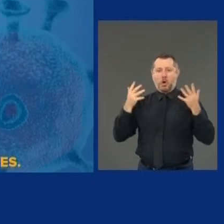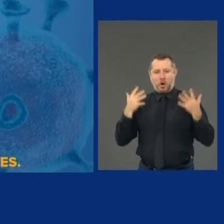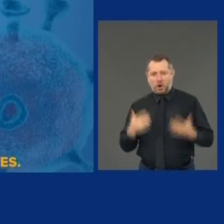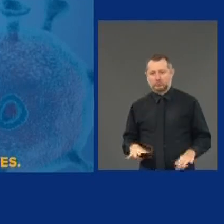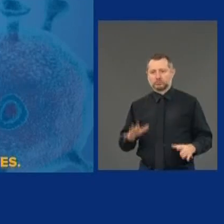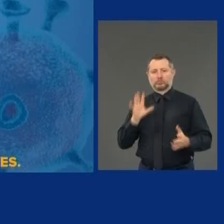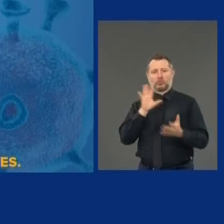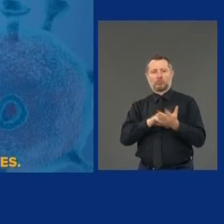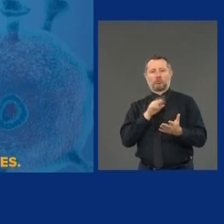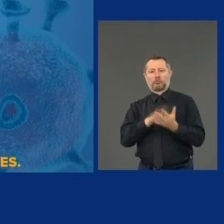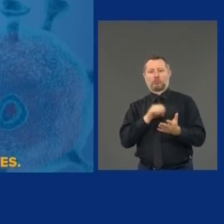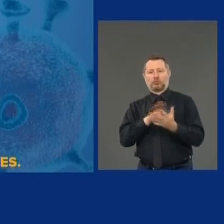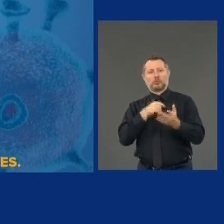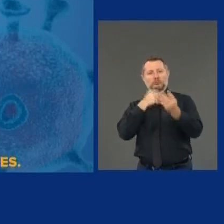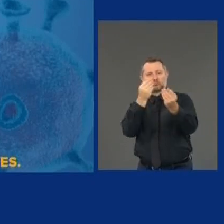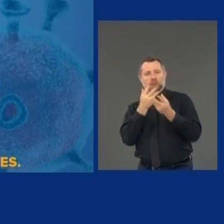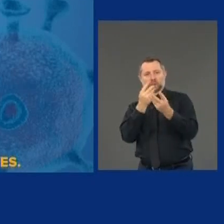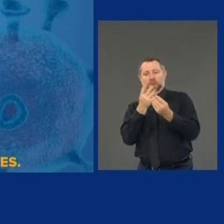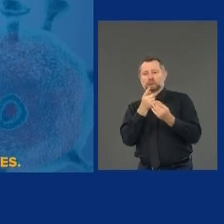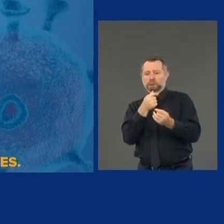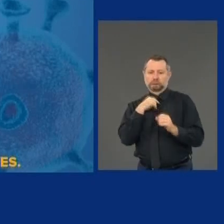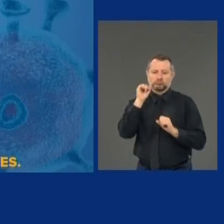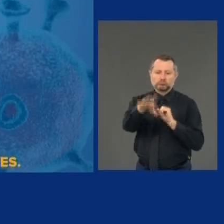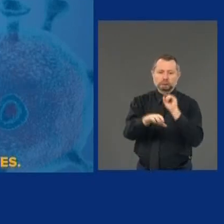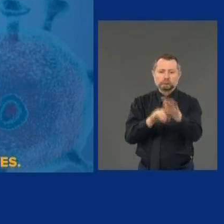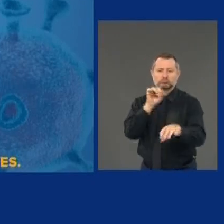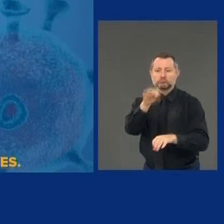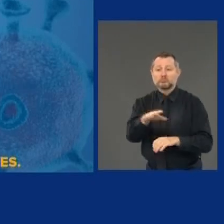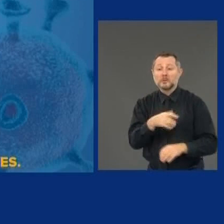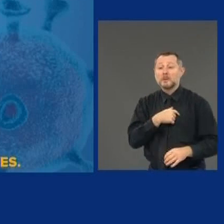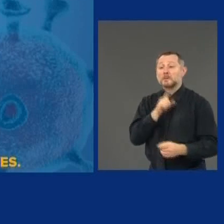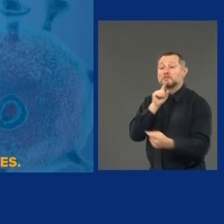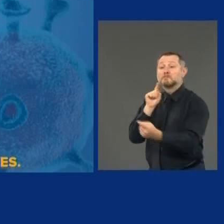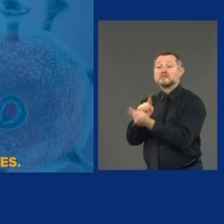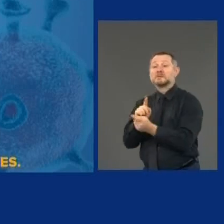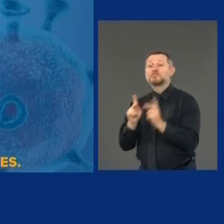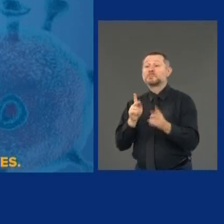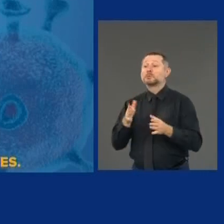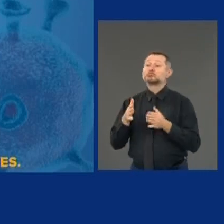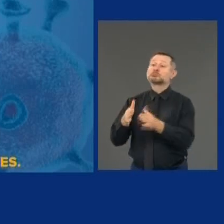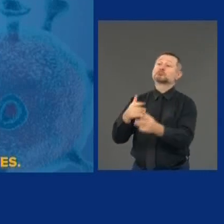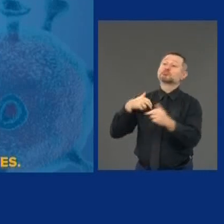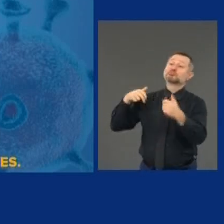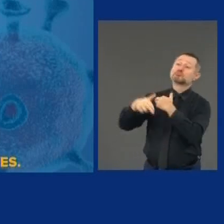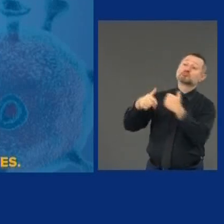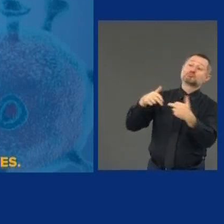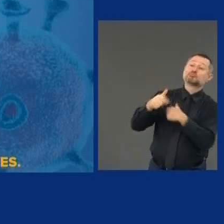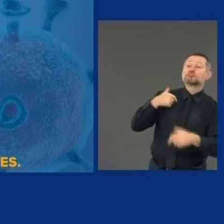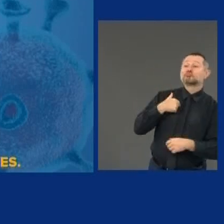THEY'VE BEEN INFORMED IN THIS STATE. THEY HAVE BEEN INFORMED.